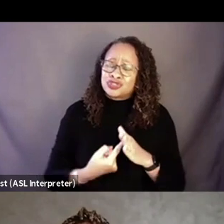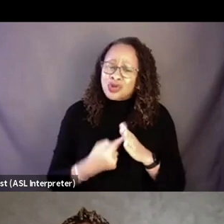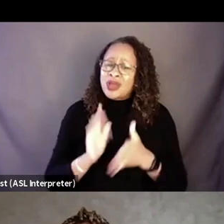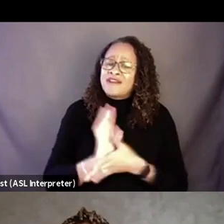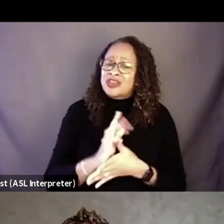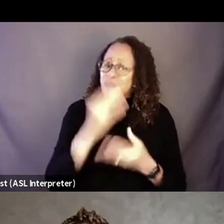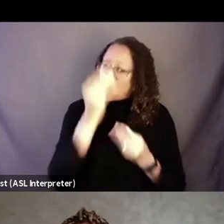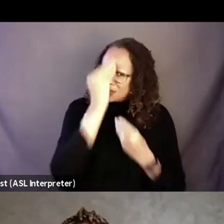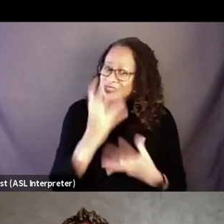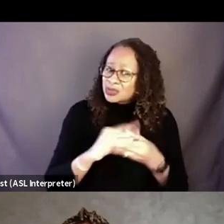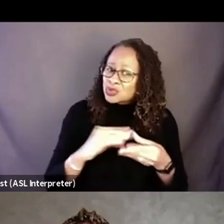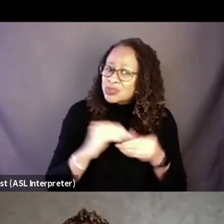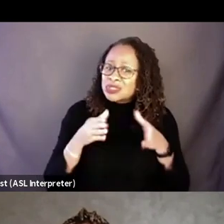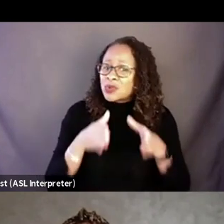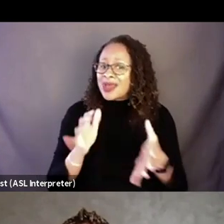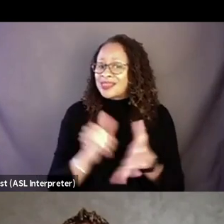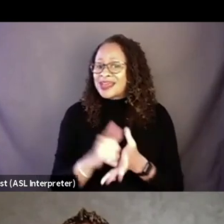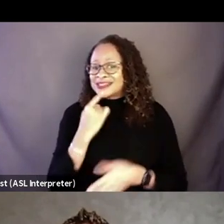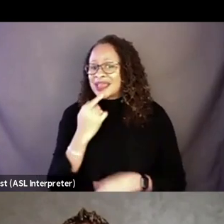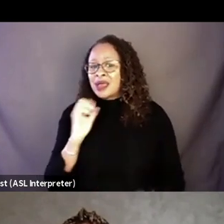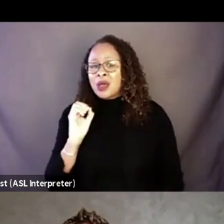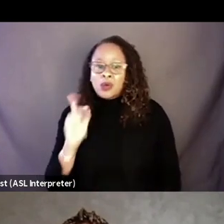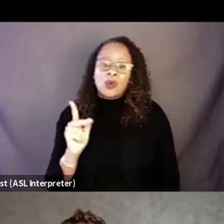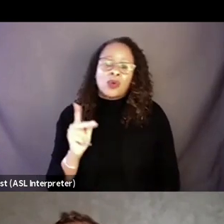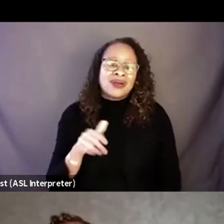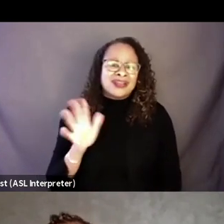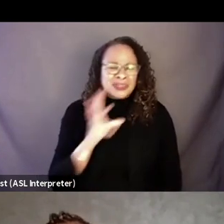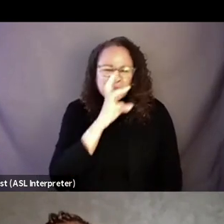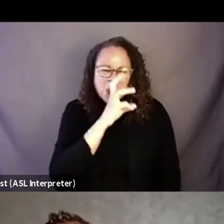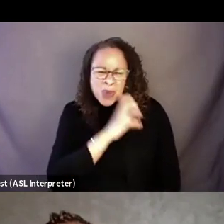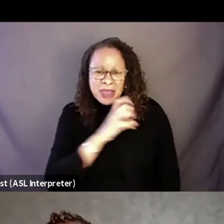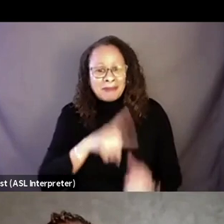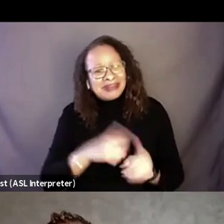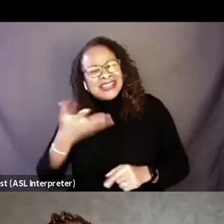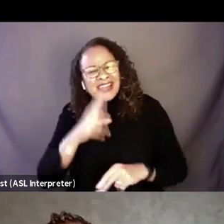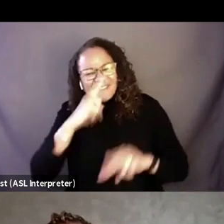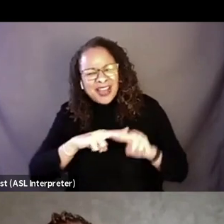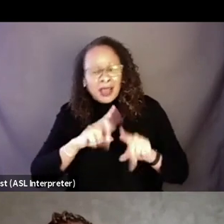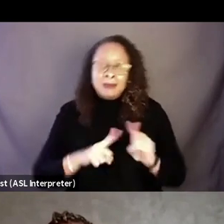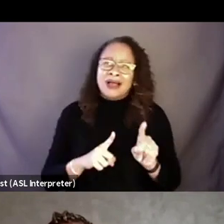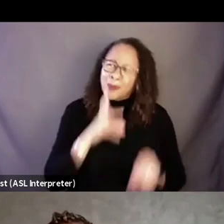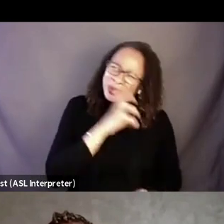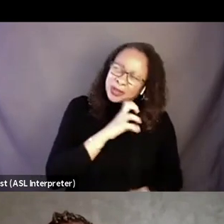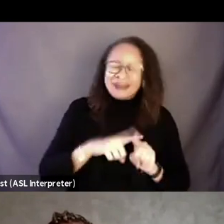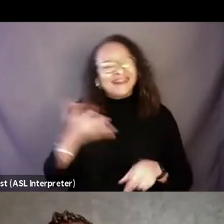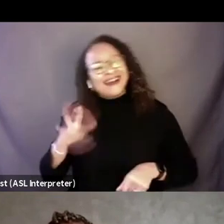in a way you're like, okay, this is weird but it's kind of fun, but it's kind of weird like what's going on here.